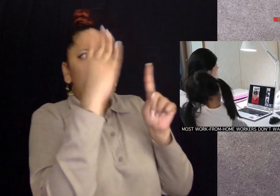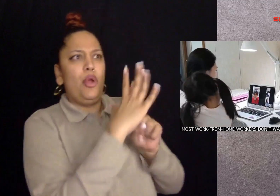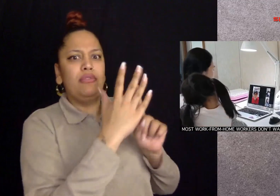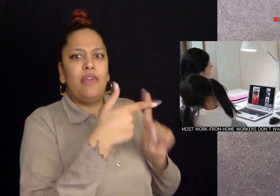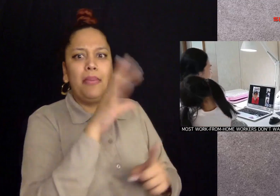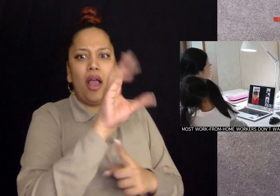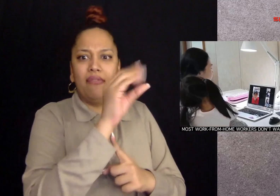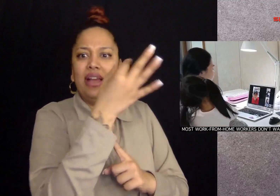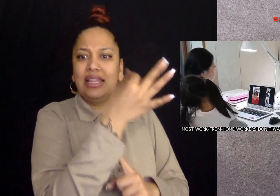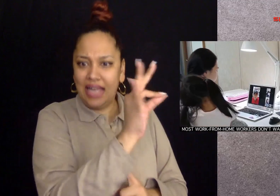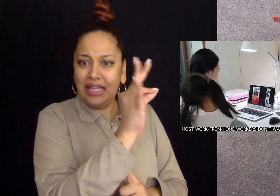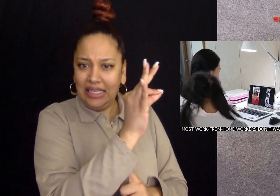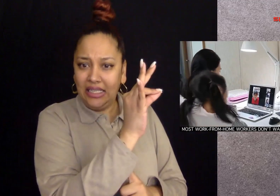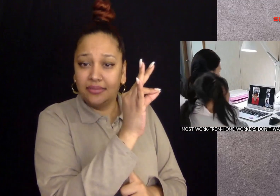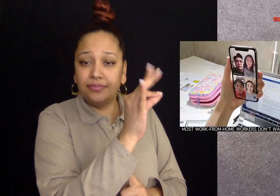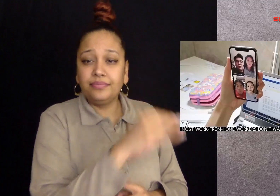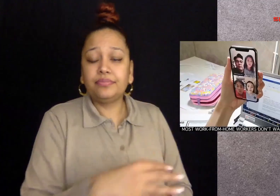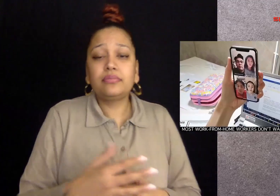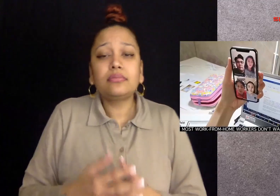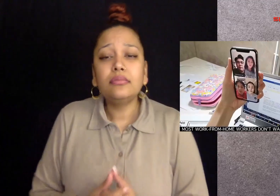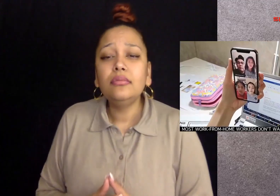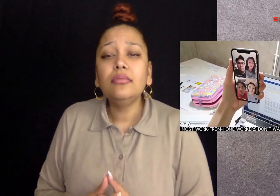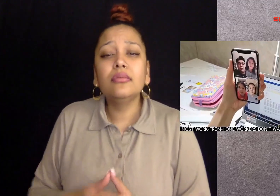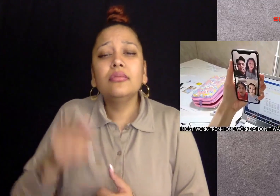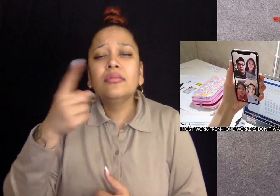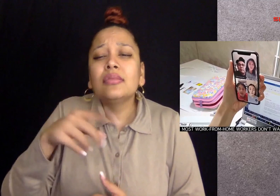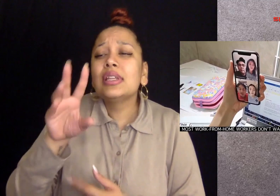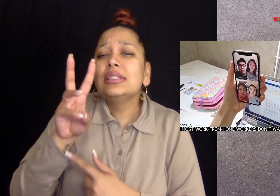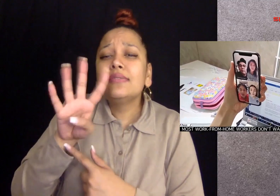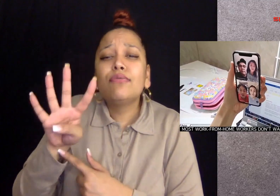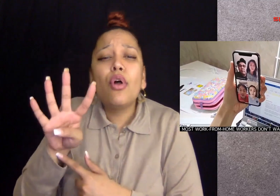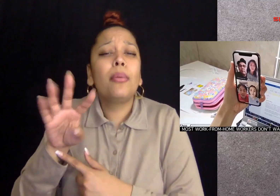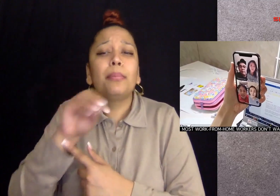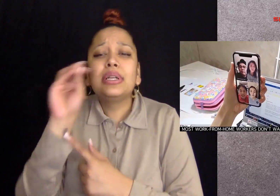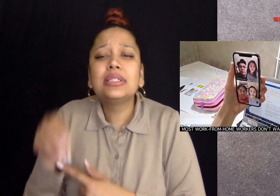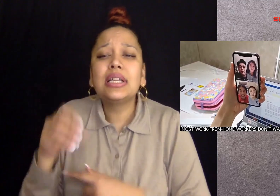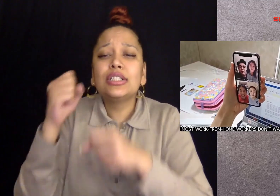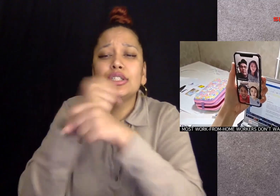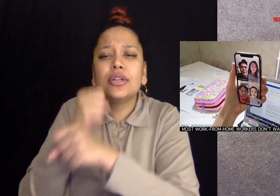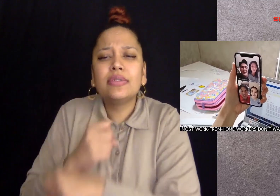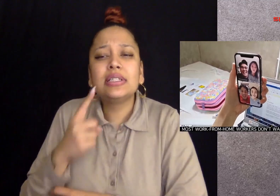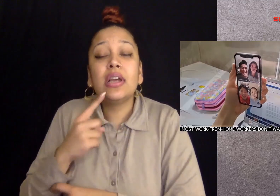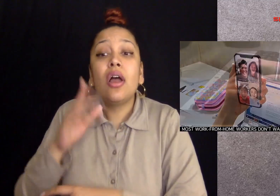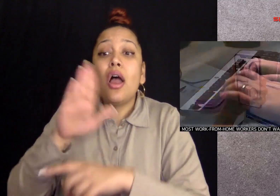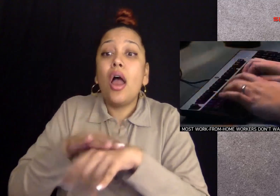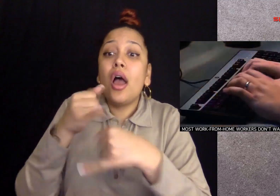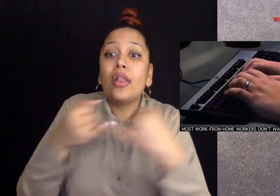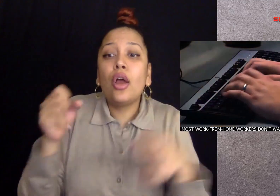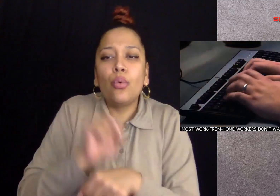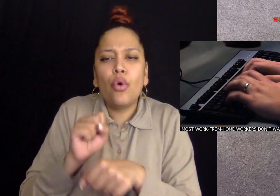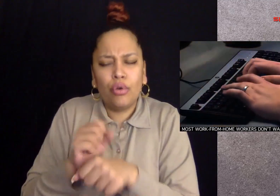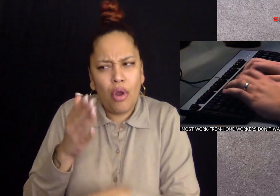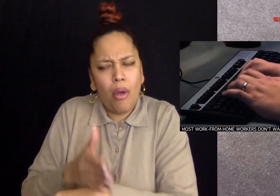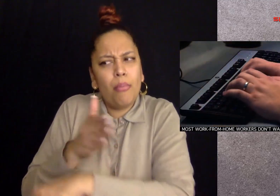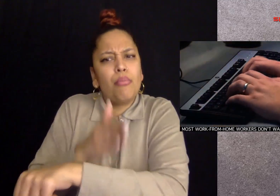still fear being exposed to covid but three out of four just prefer working from home